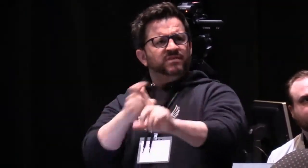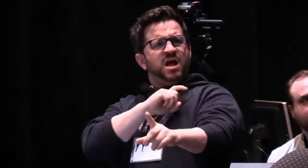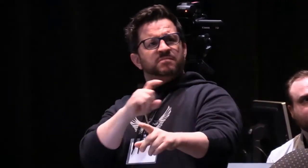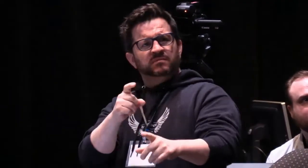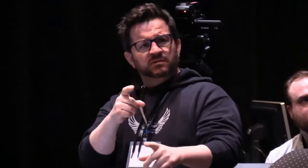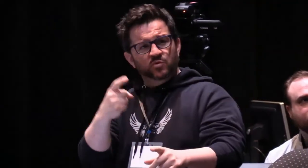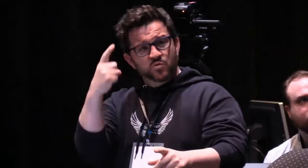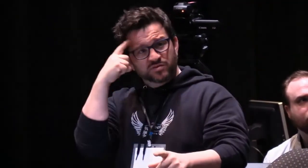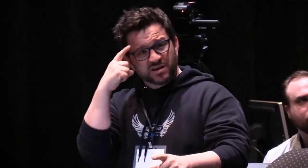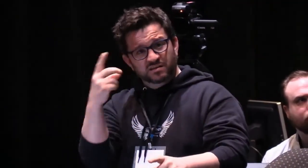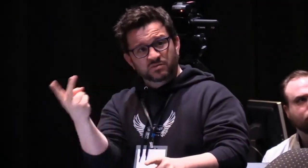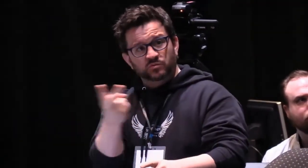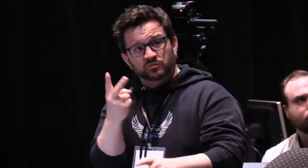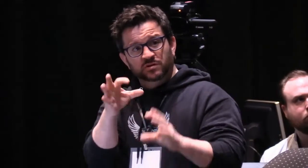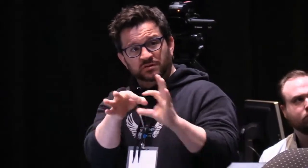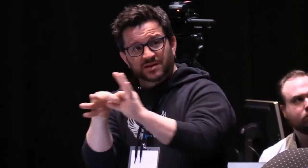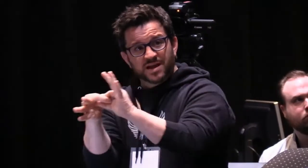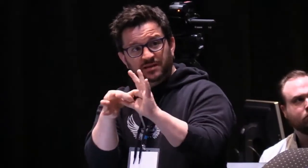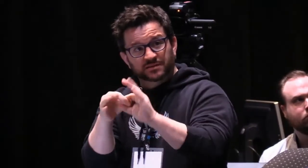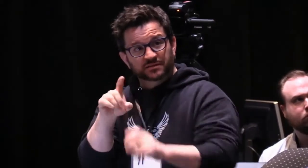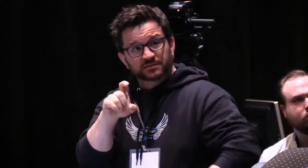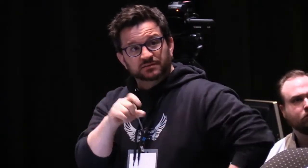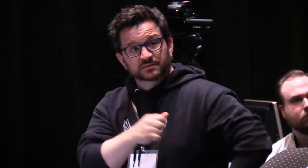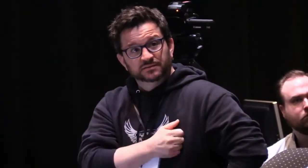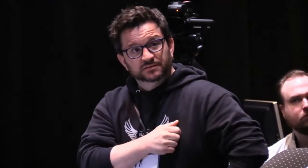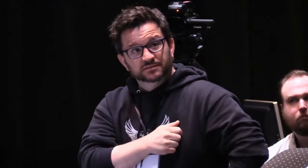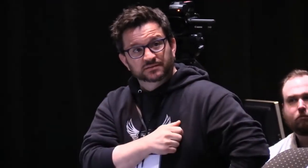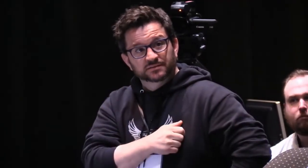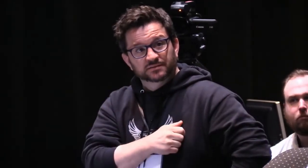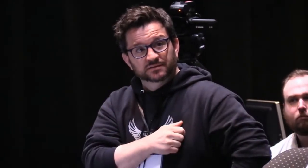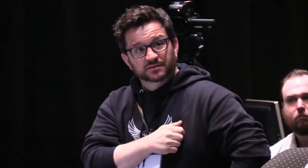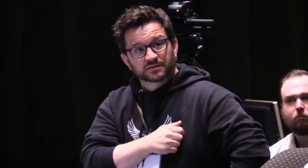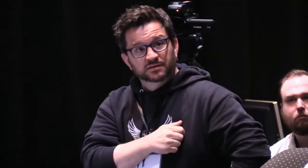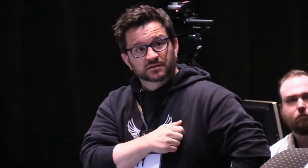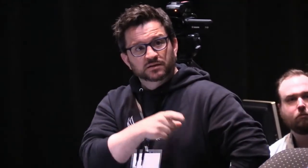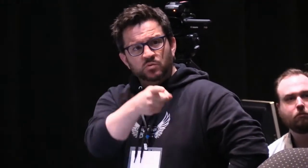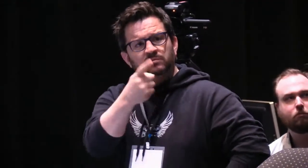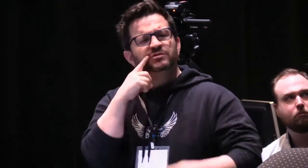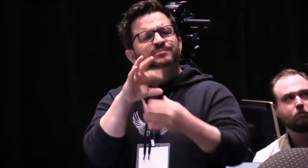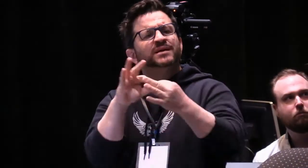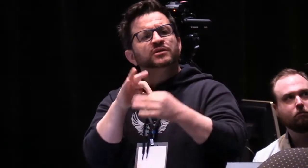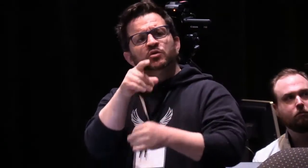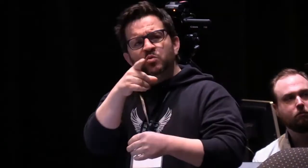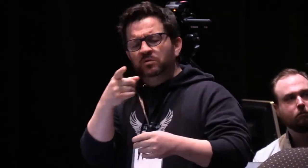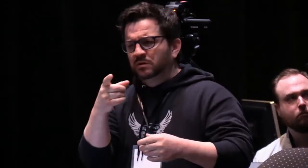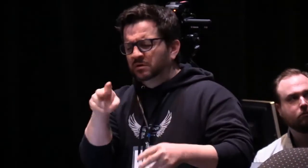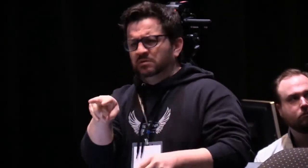Do you see more deaf people appearing now? Do you think there was a corelation there, or did it just happen by accident?